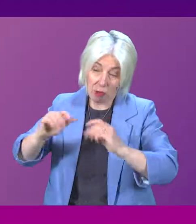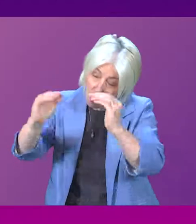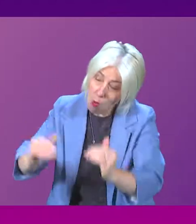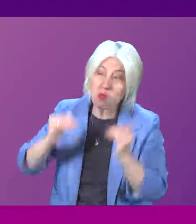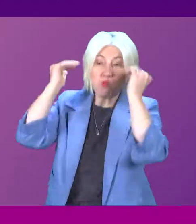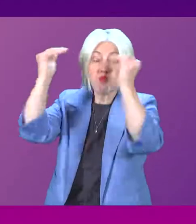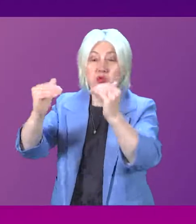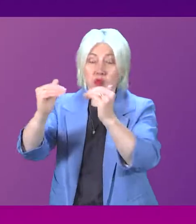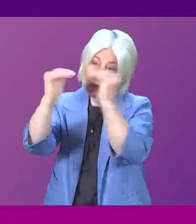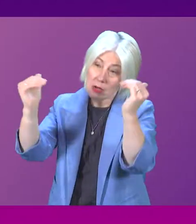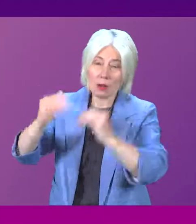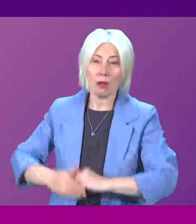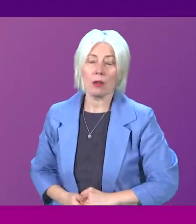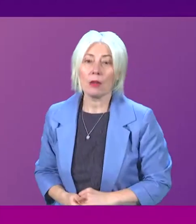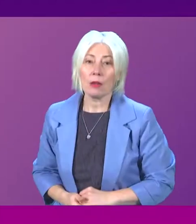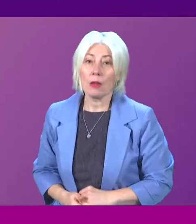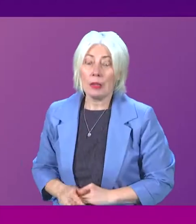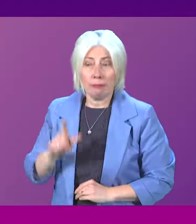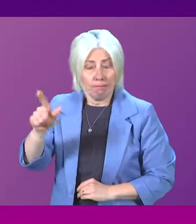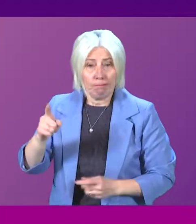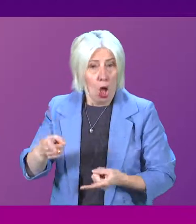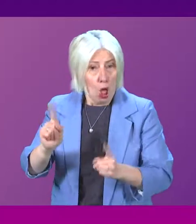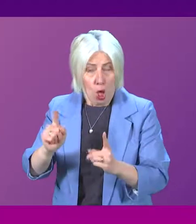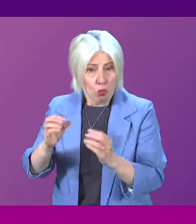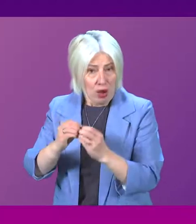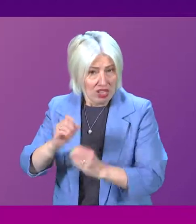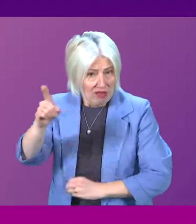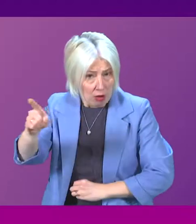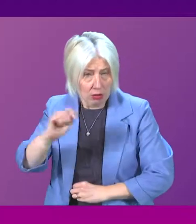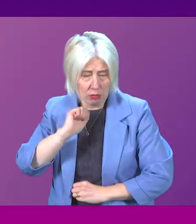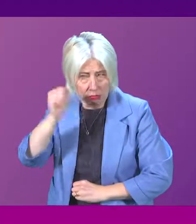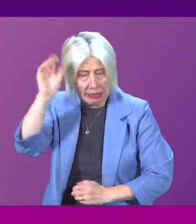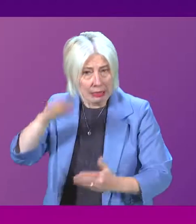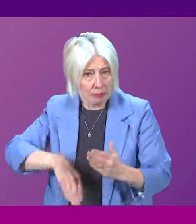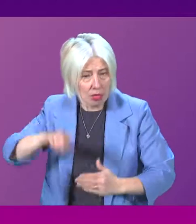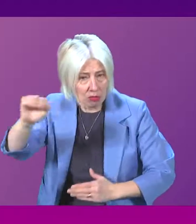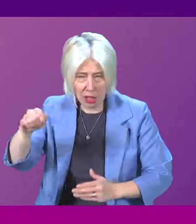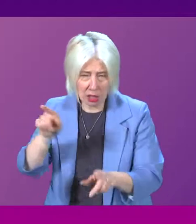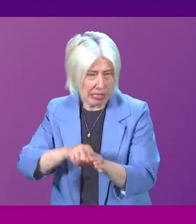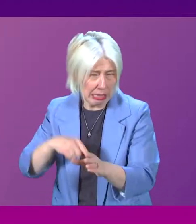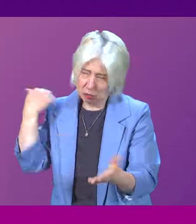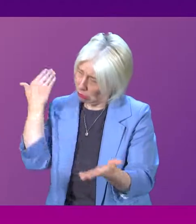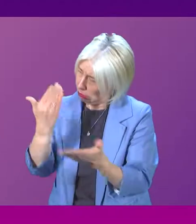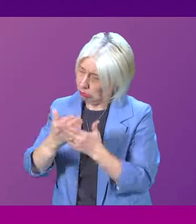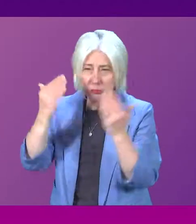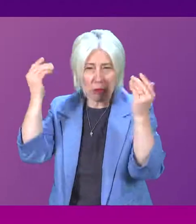As briefly as possible, please, cabinet secretary. Lord Brailsford will bring his experience of many years in the Court of Session to bear